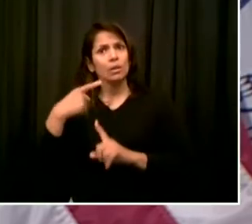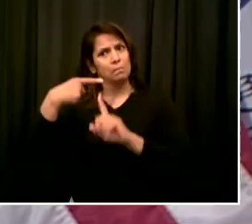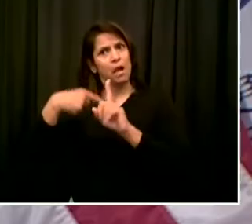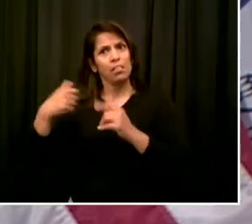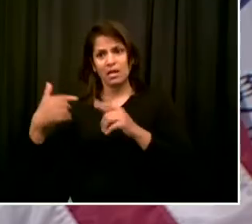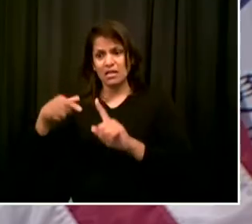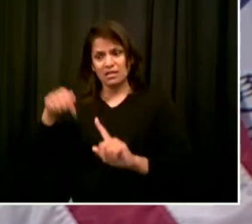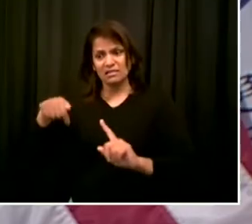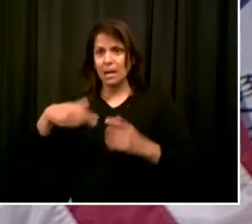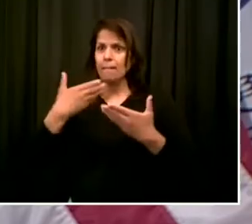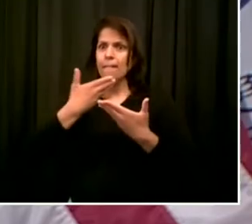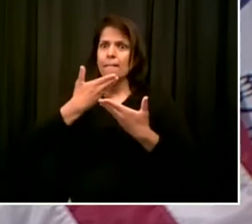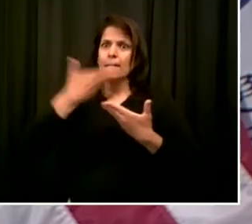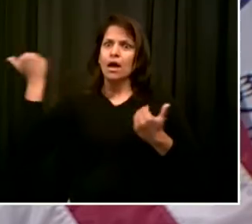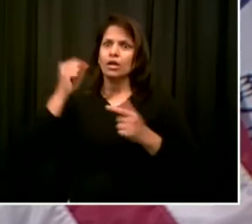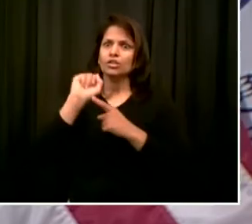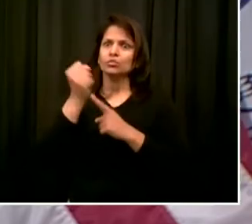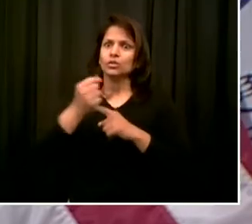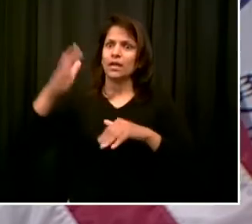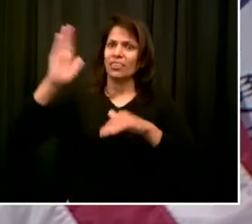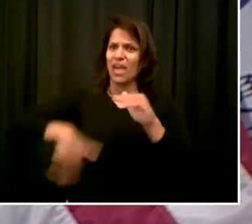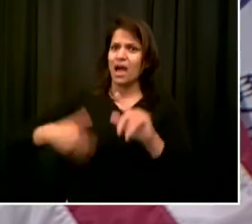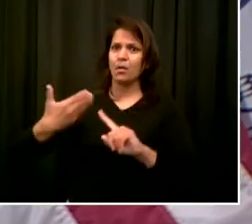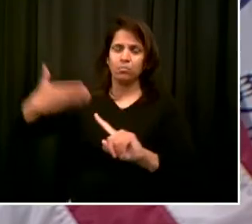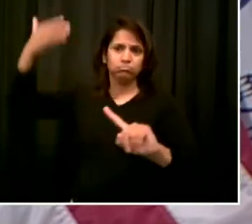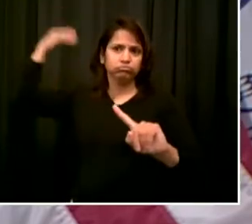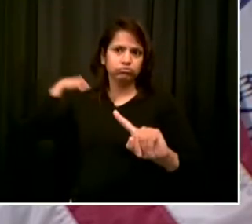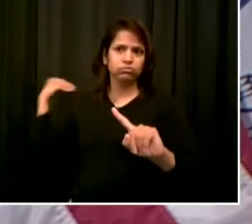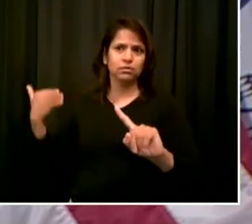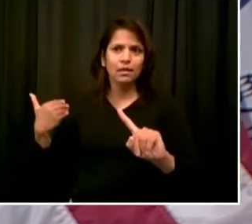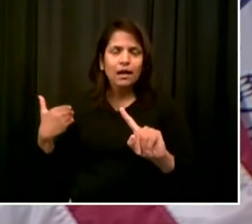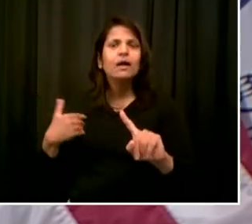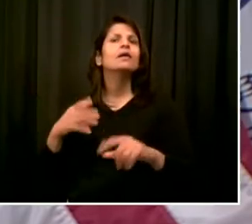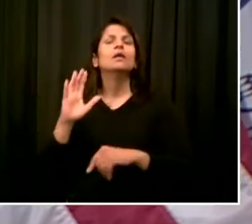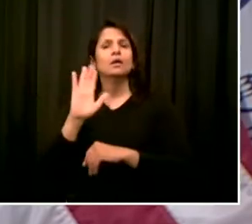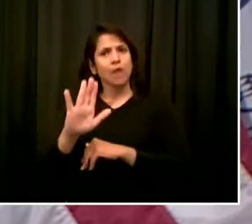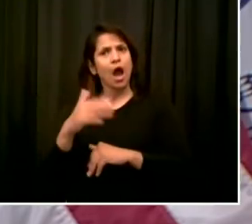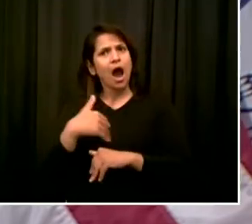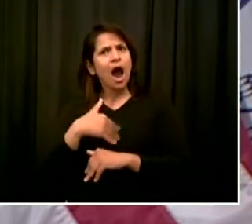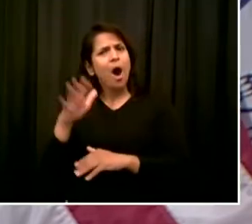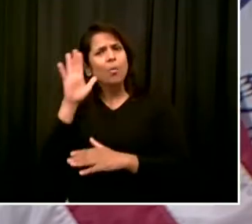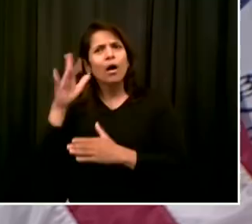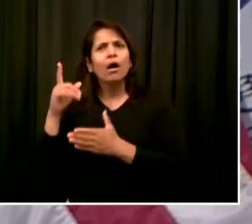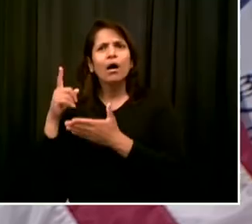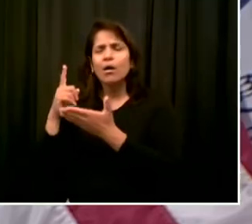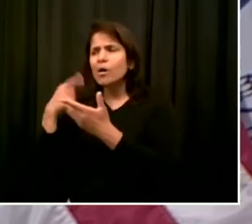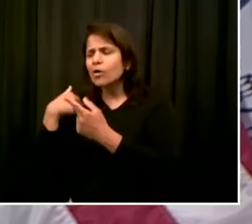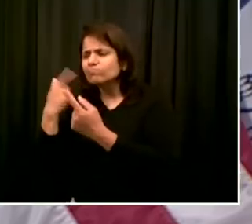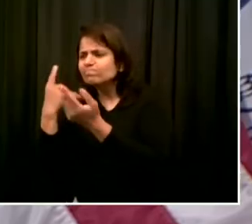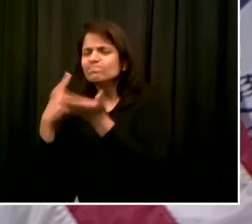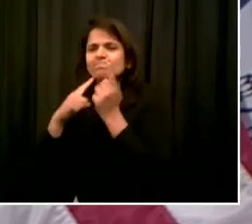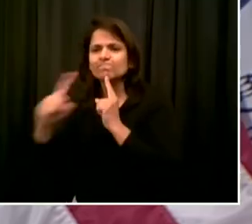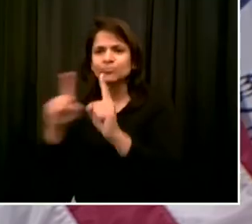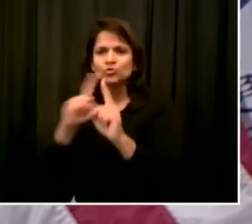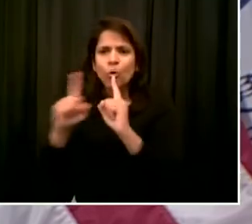THEY CAN OPERATE WITH PARKS. WE ARE MUCH BETTER COMPARED TO